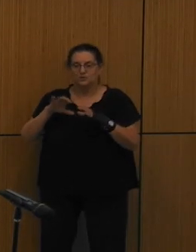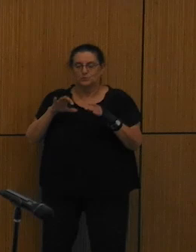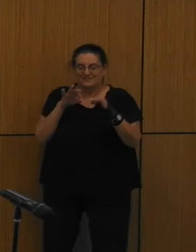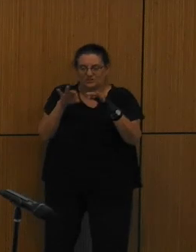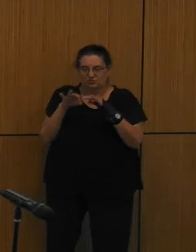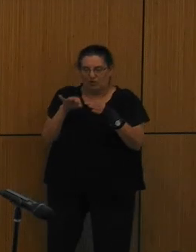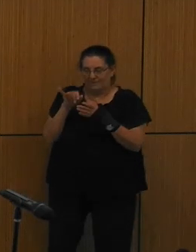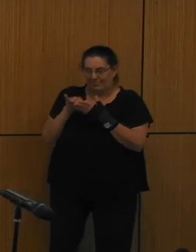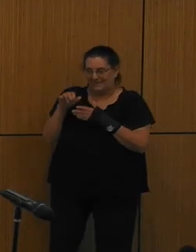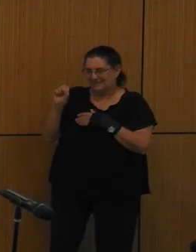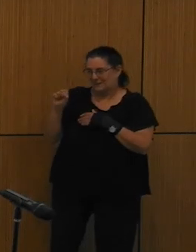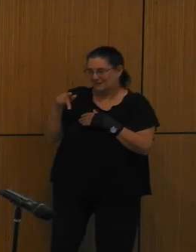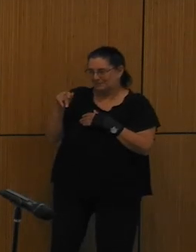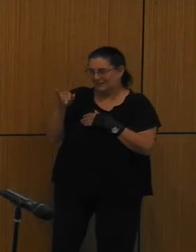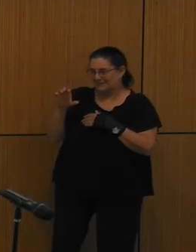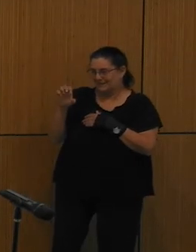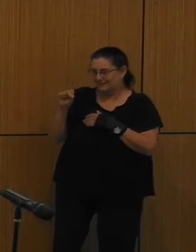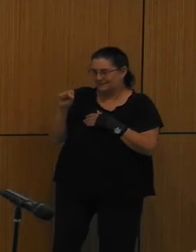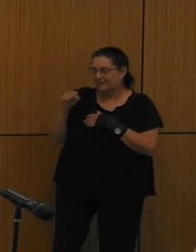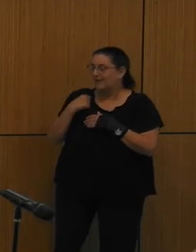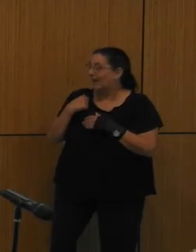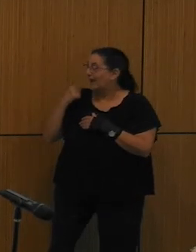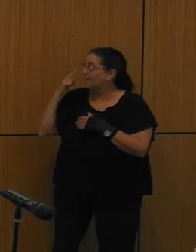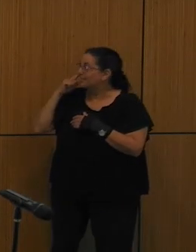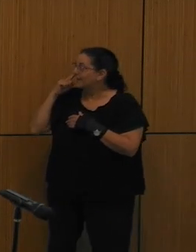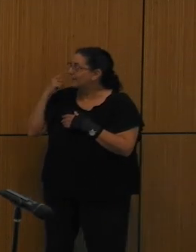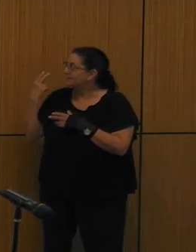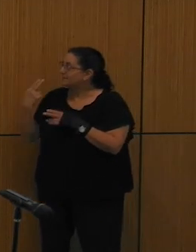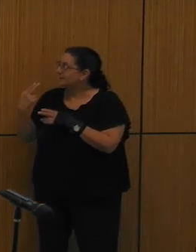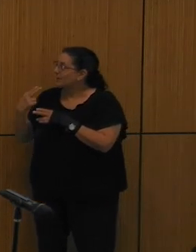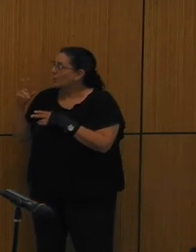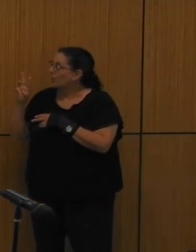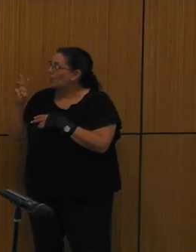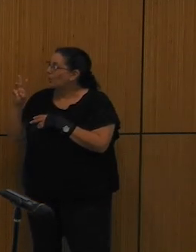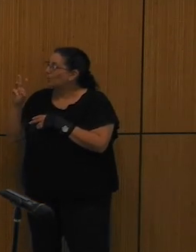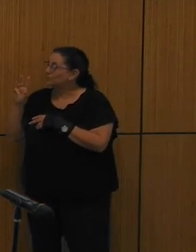That's not mine, but it's beautiful. One named after Vader, Darth Vader, of course.